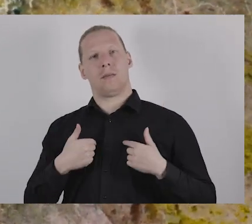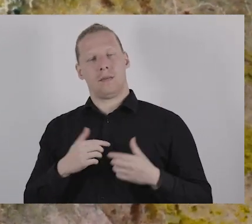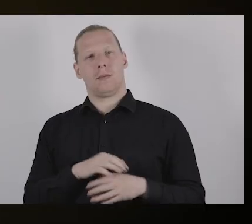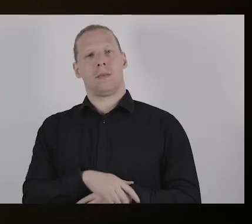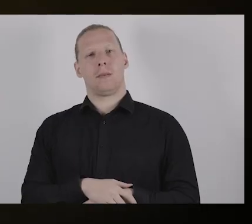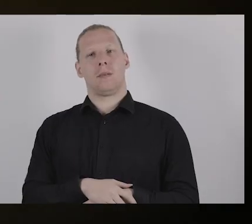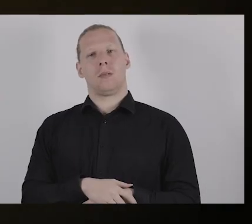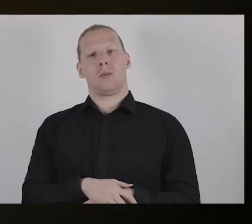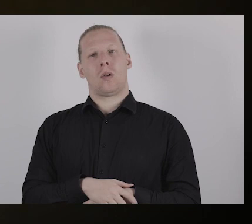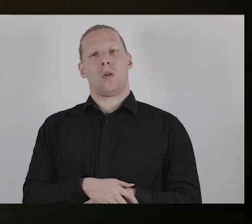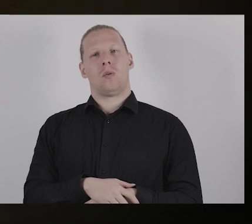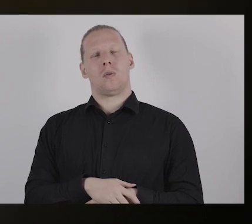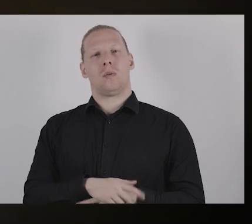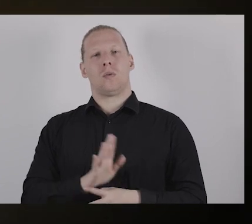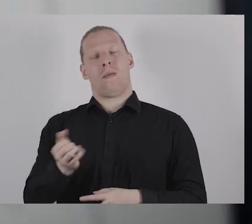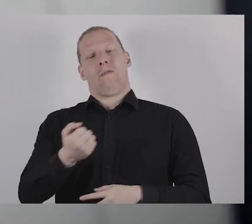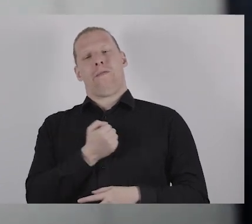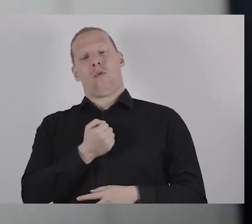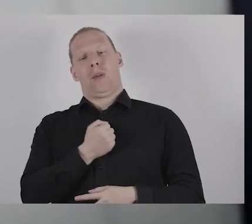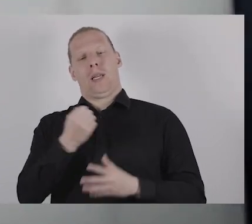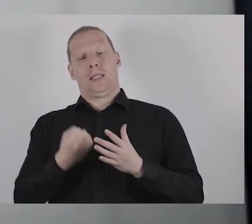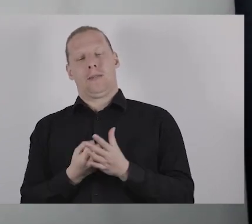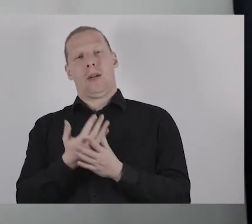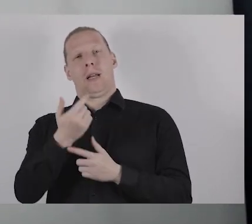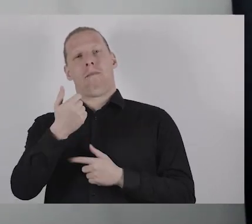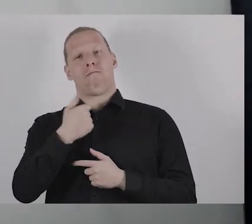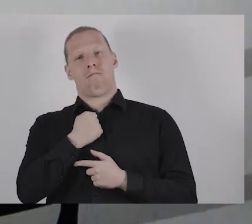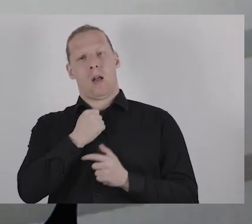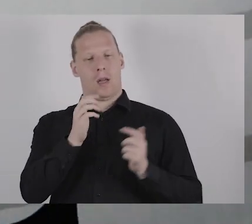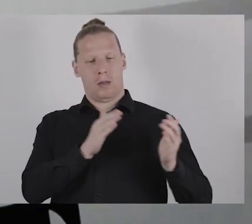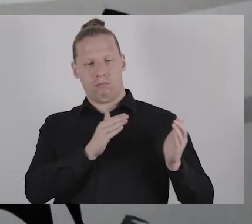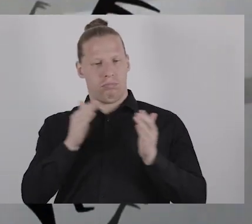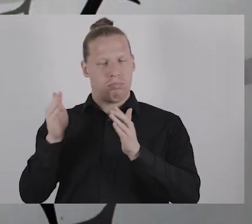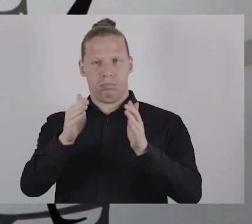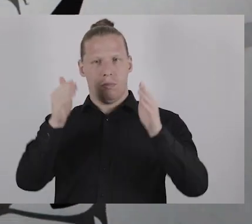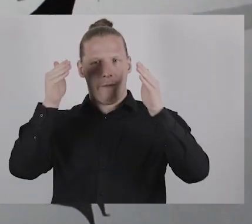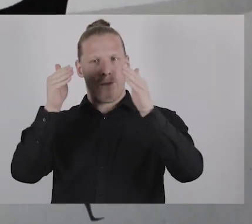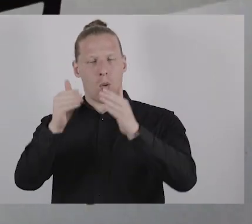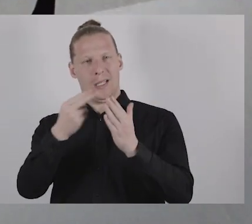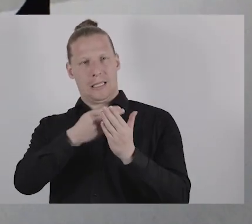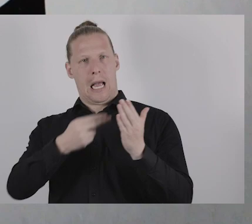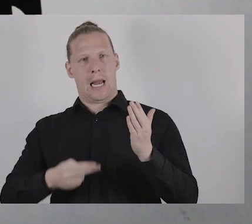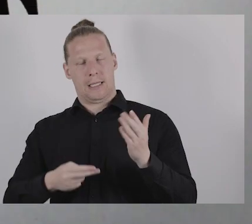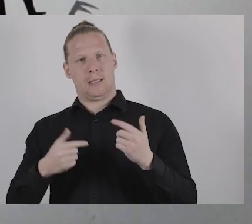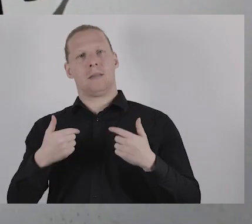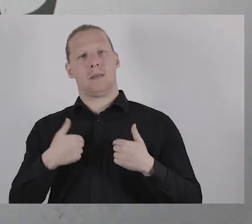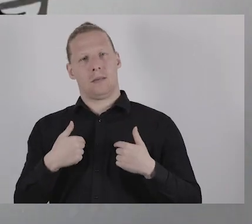You know, as an artist, when you're developing... your direction, you're developing your focus,